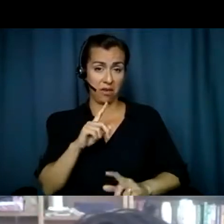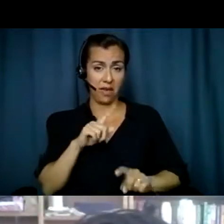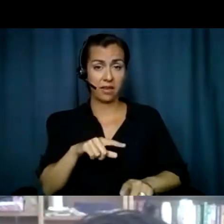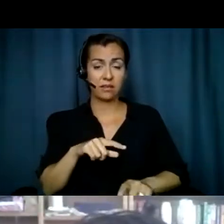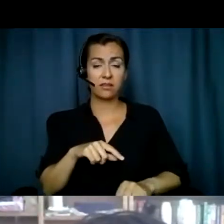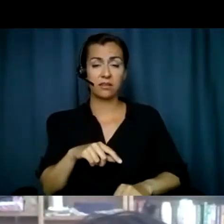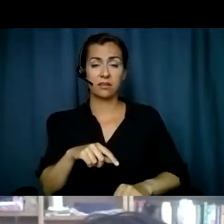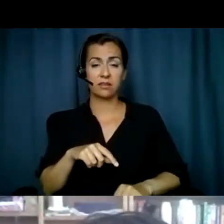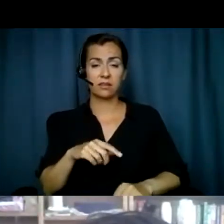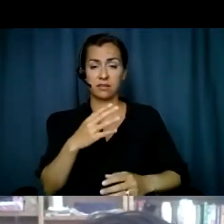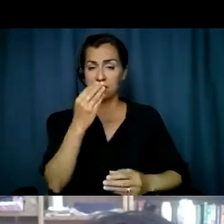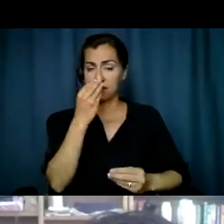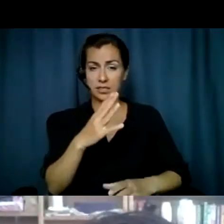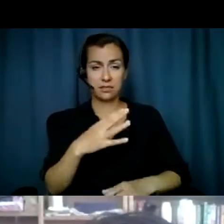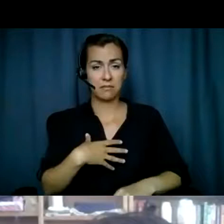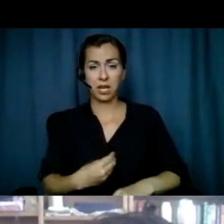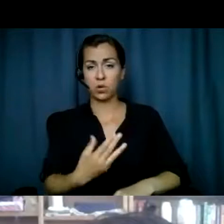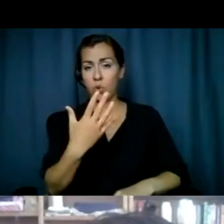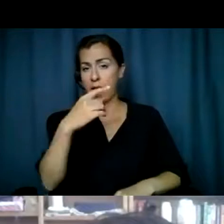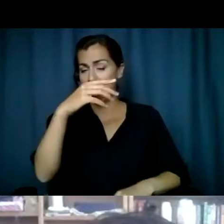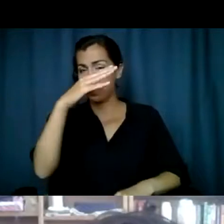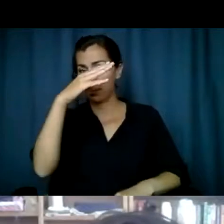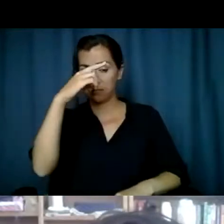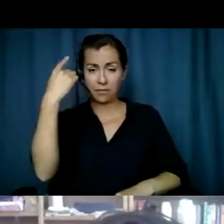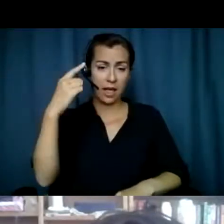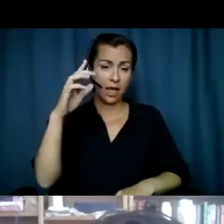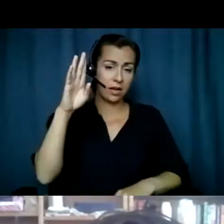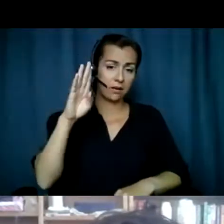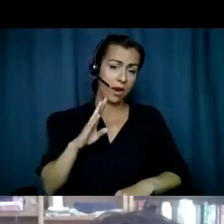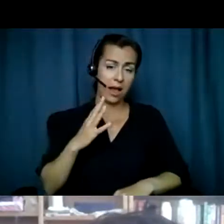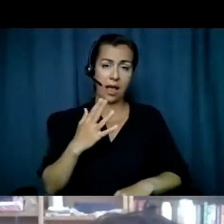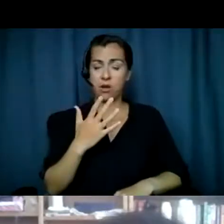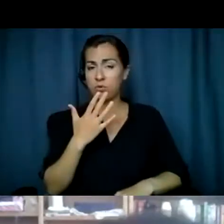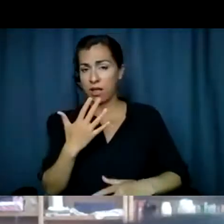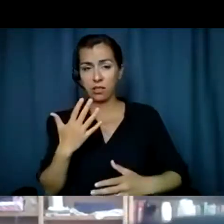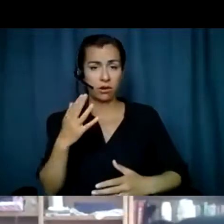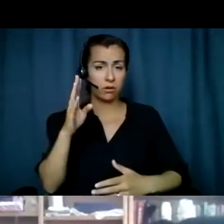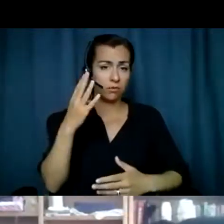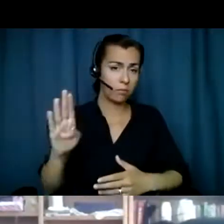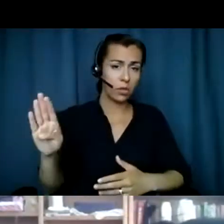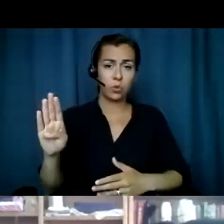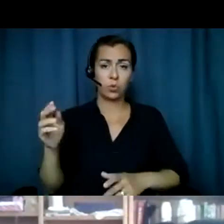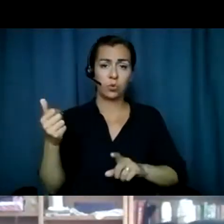the the turnout. You know we're just looking at disability at the UCEDD, but I wouldn't be surprised to see that